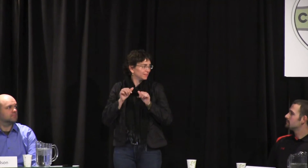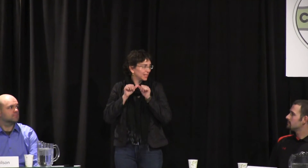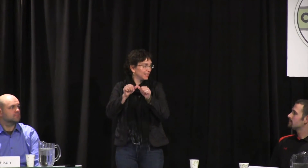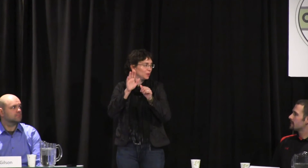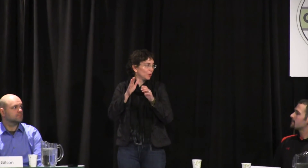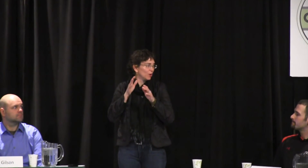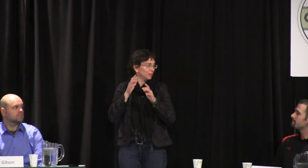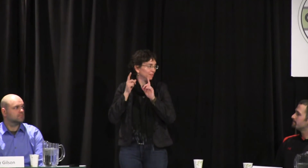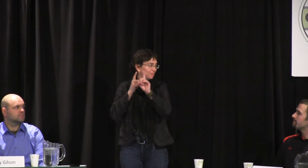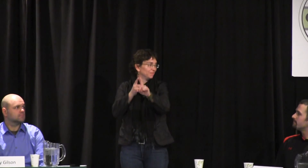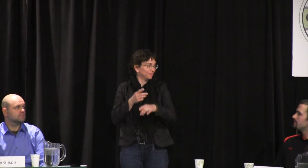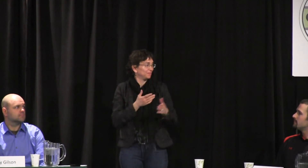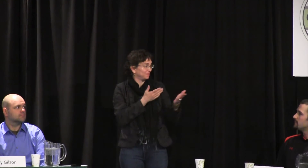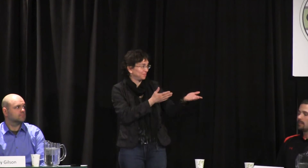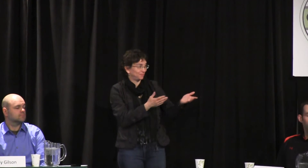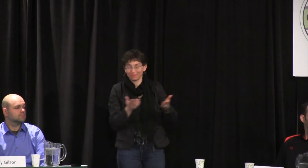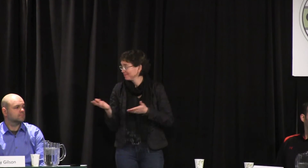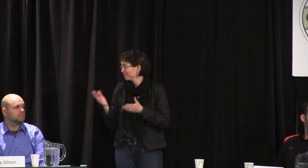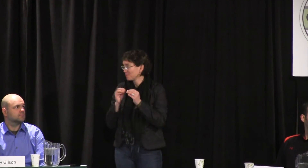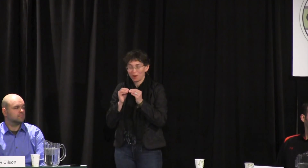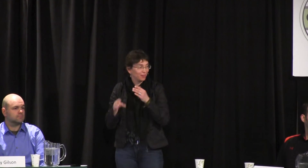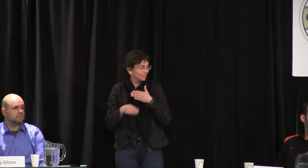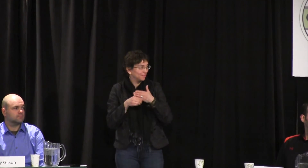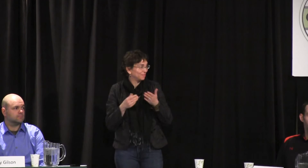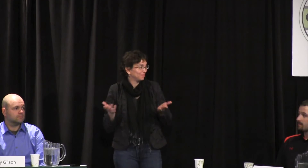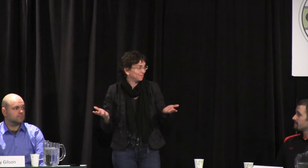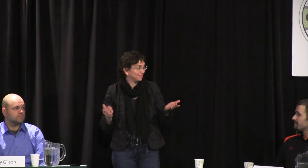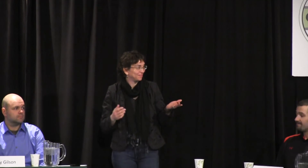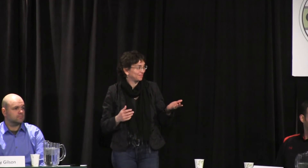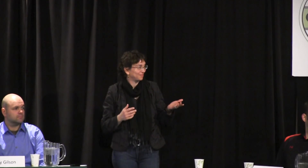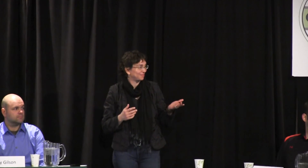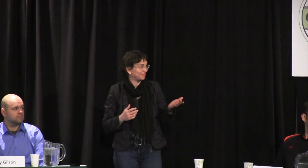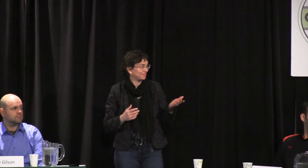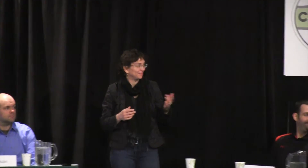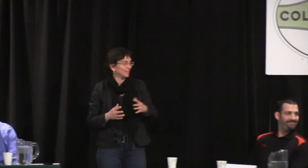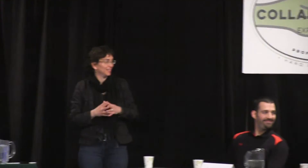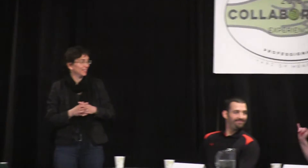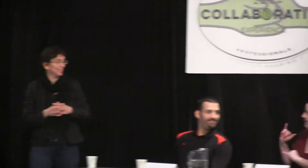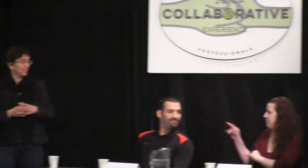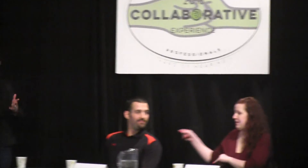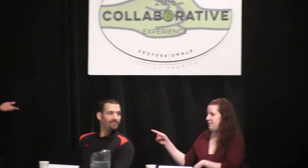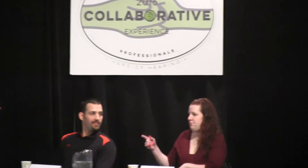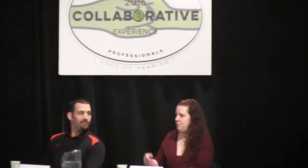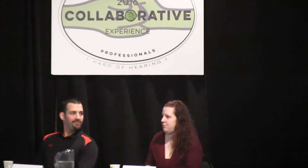that you can look up to really assisted you in fleshing out your goals. Who else would like to mention things?